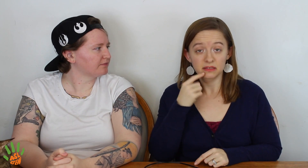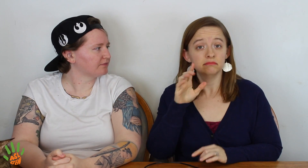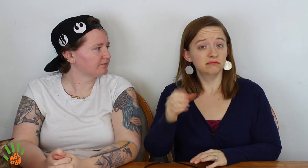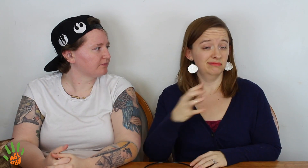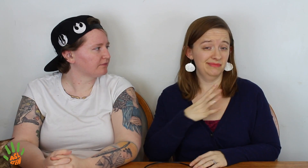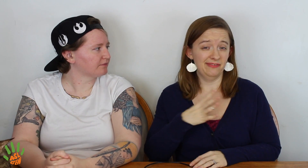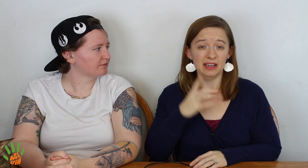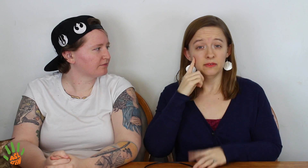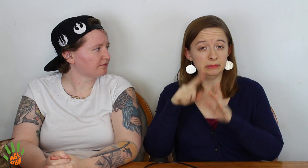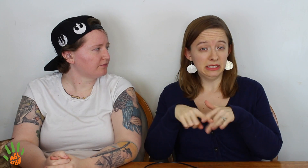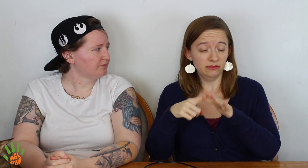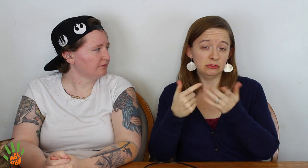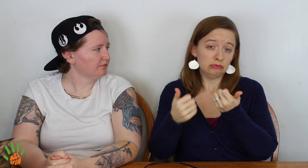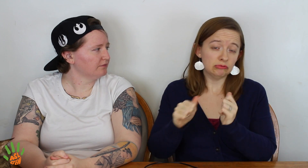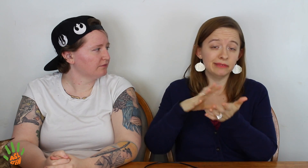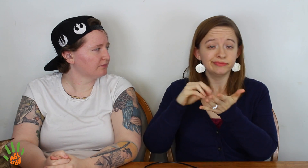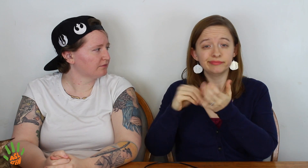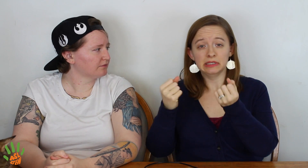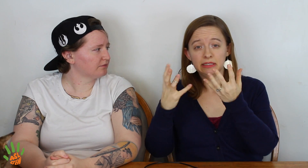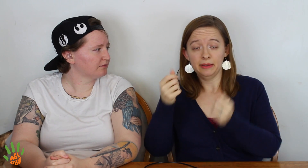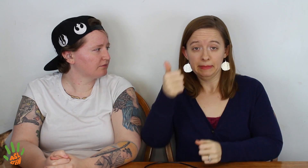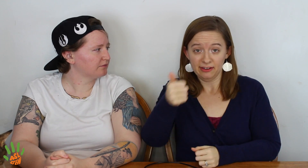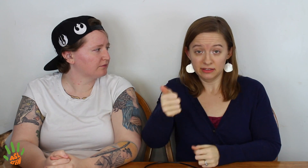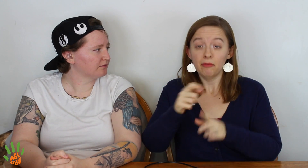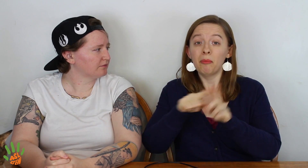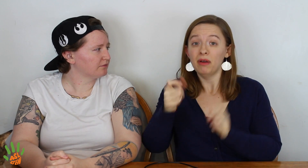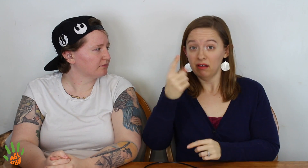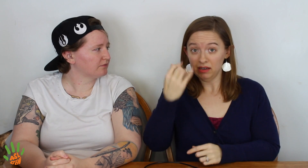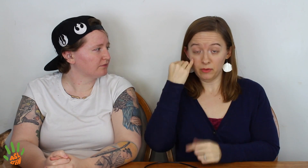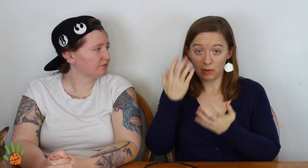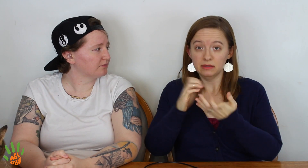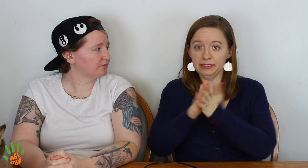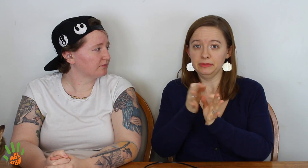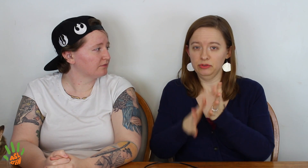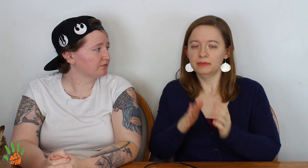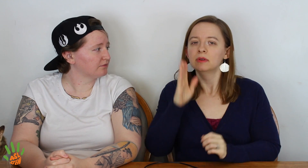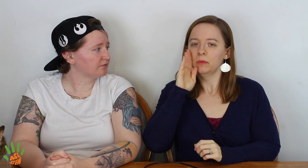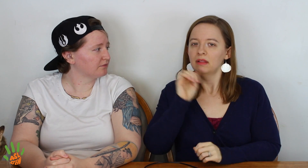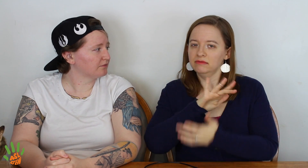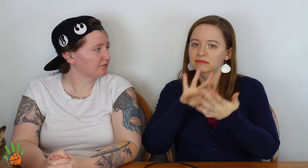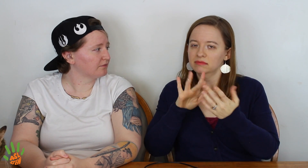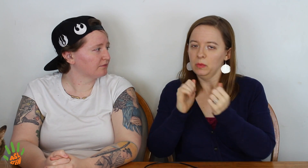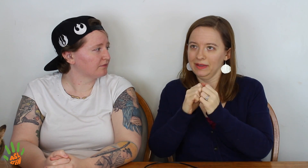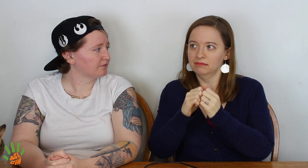I would say it's fine if you want to try and learn sign on your own, but if you want to become a professional interpreter,